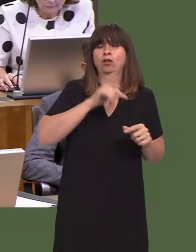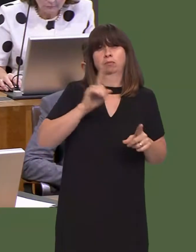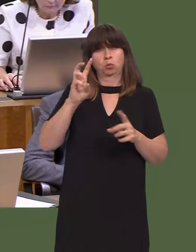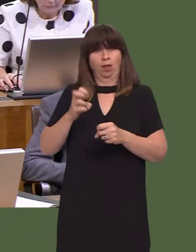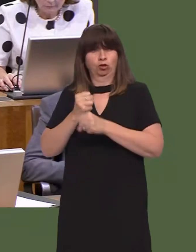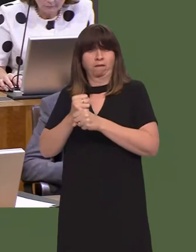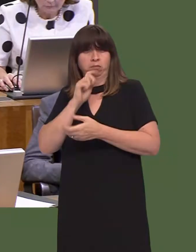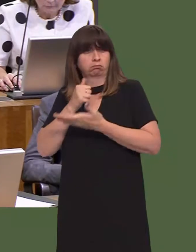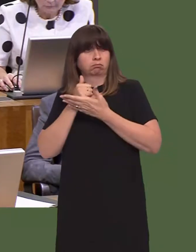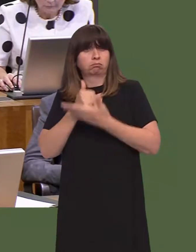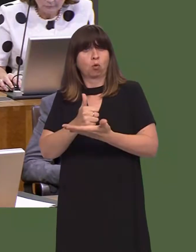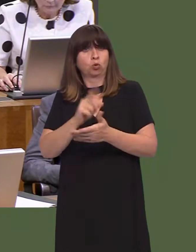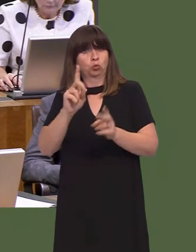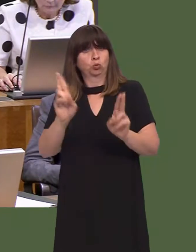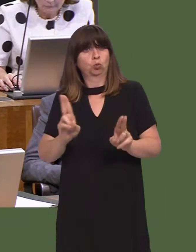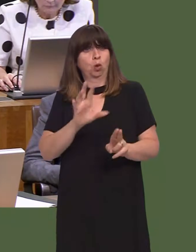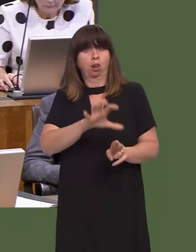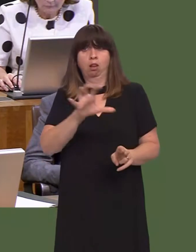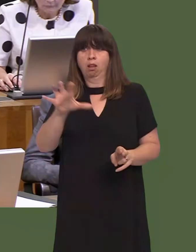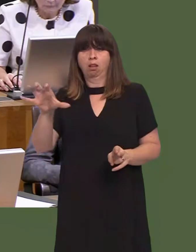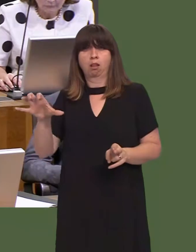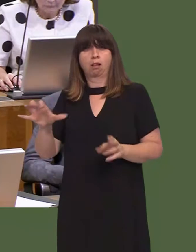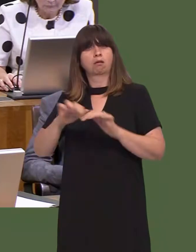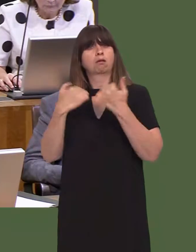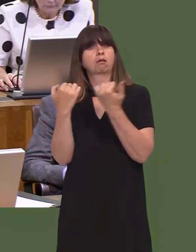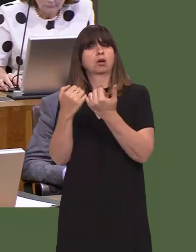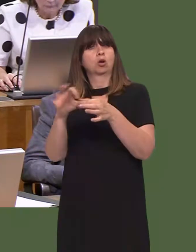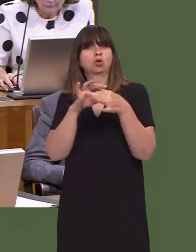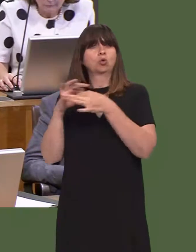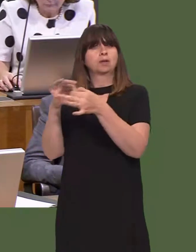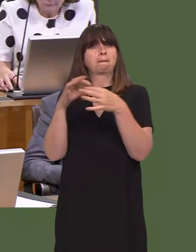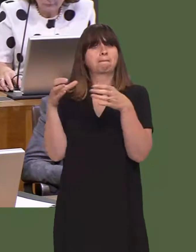that Welsh Government might be able to give the school, or the consortium thatís involved